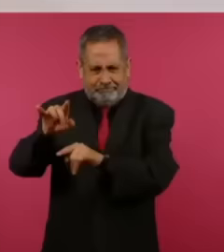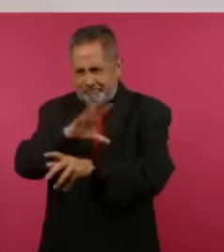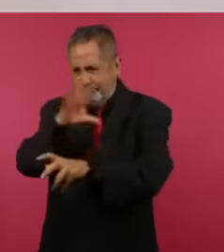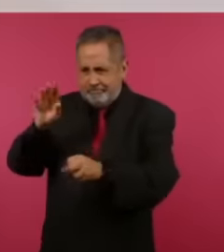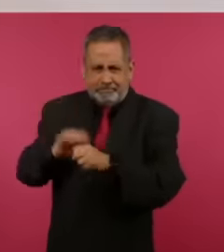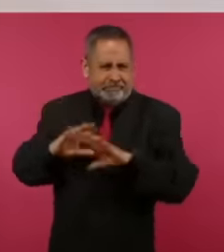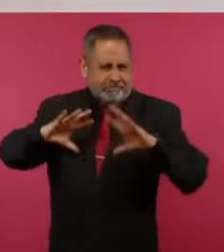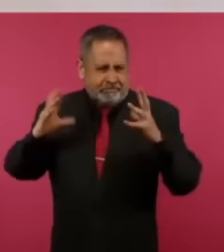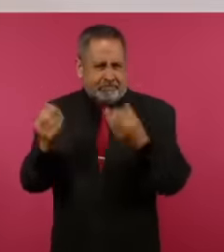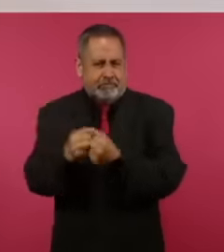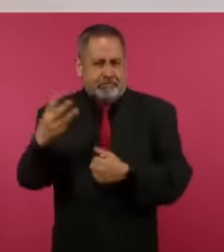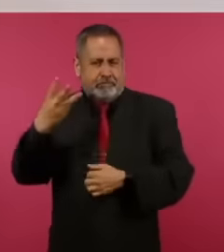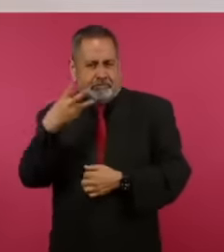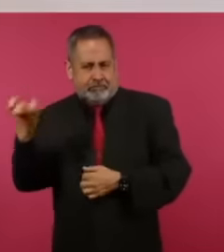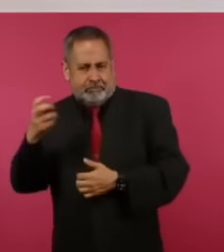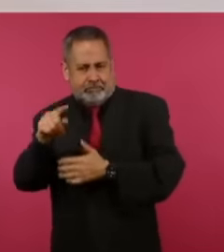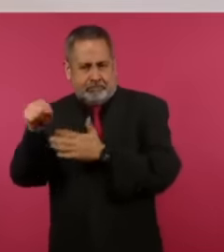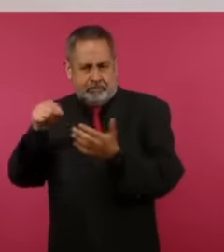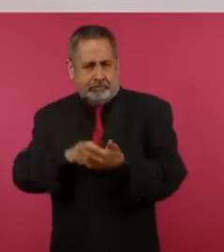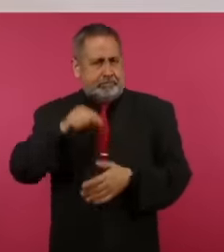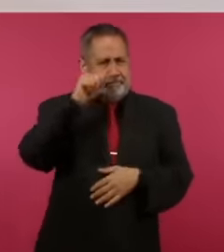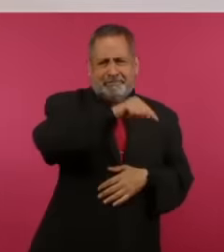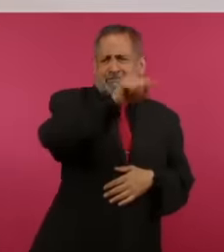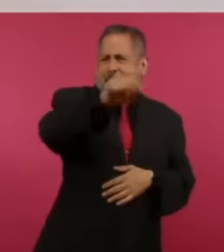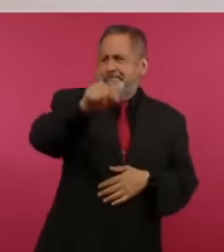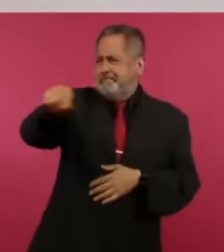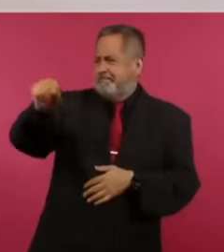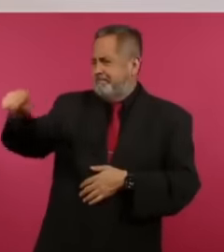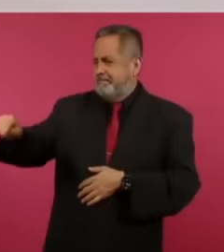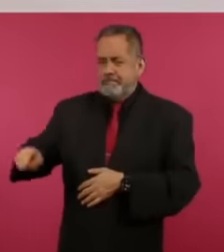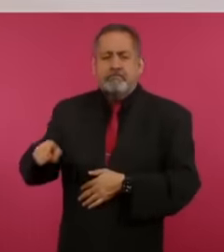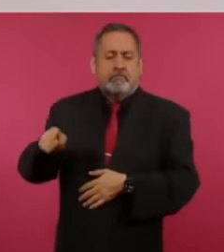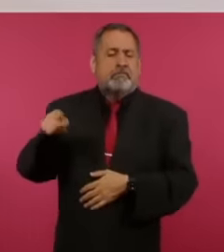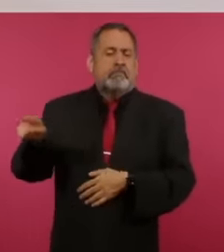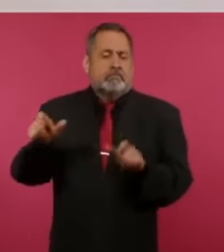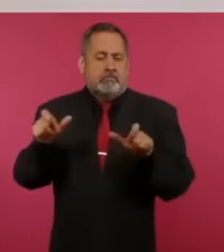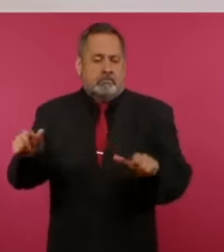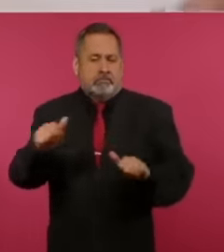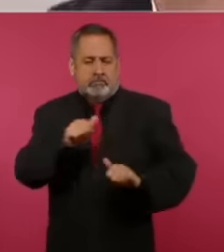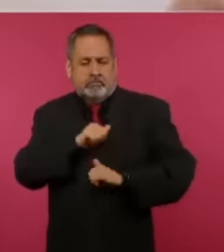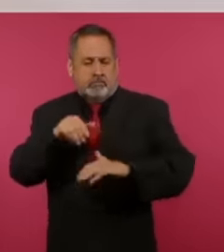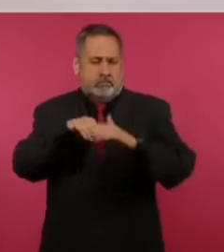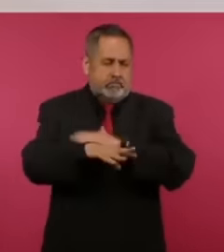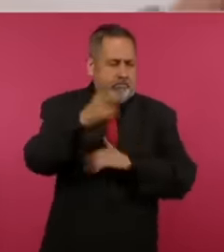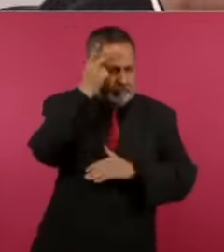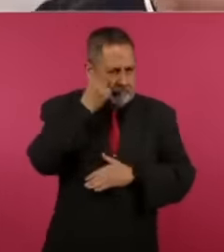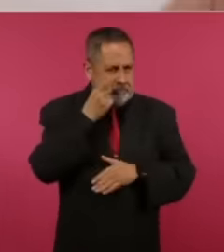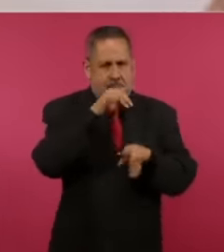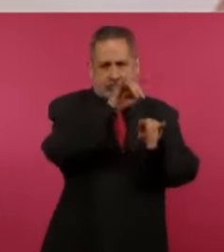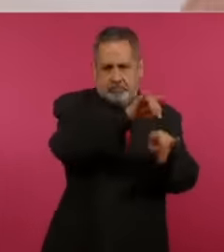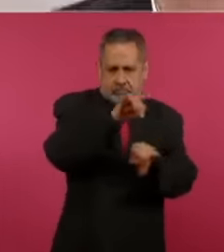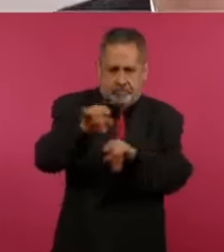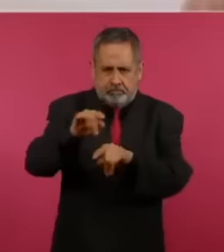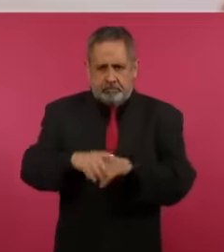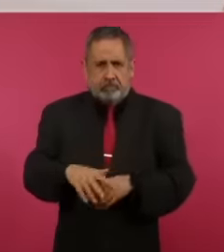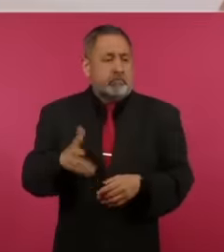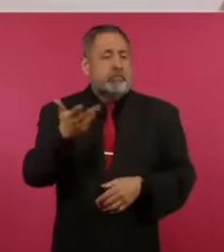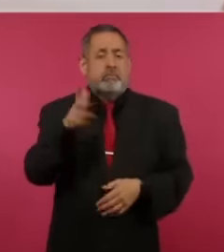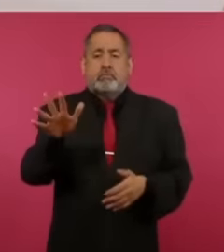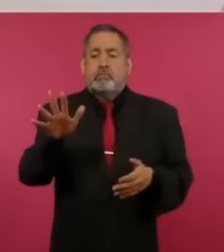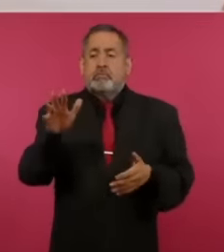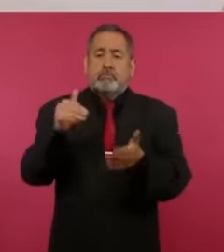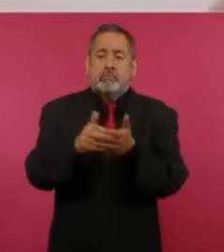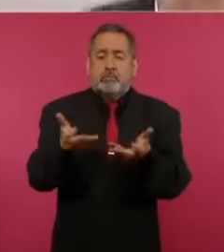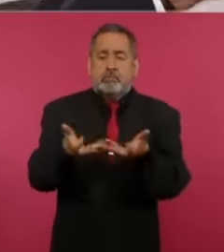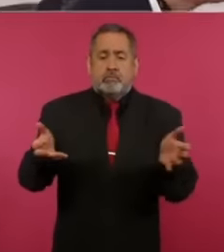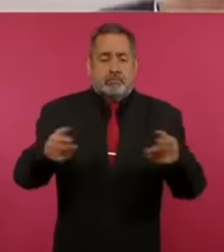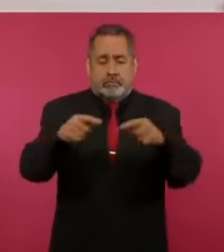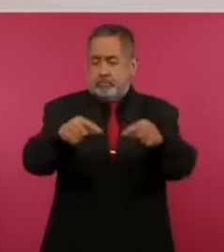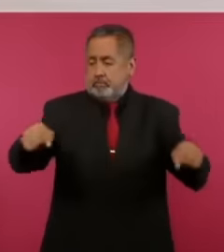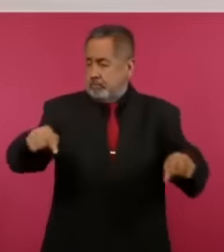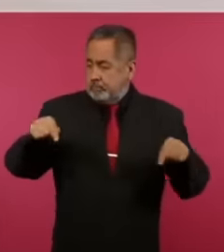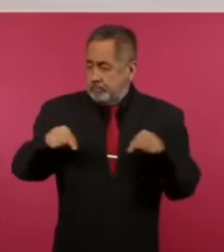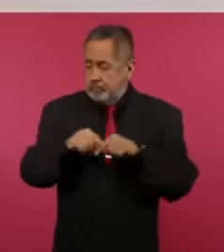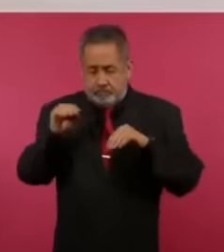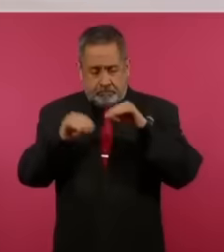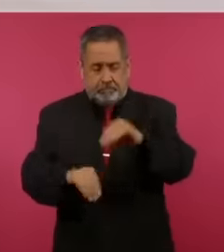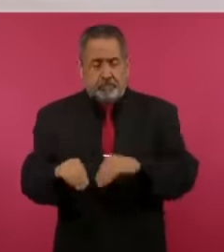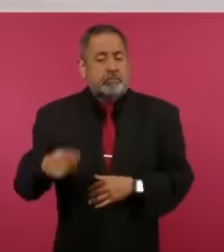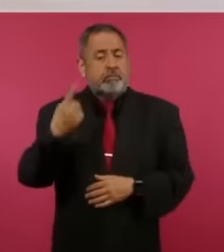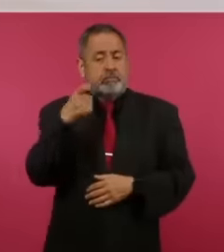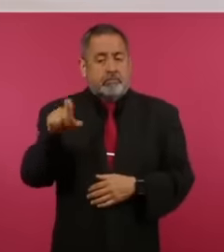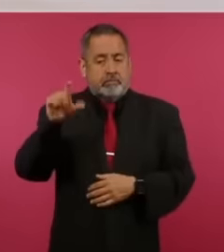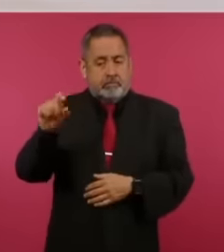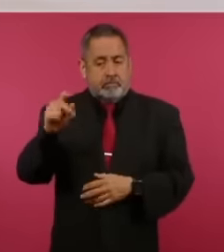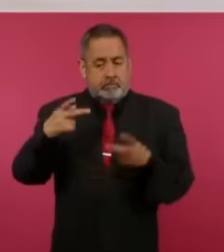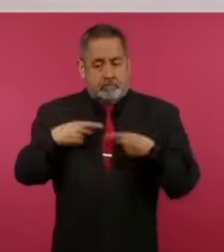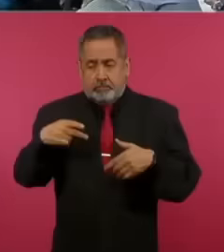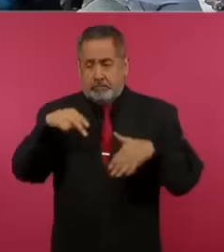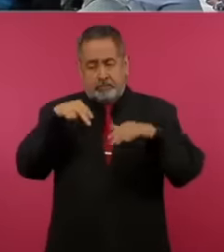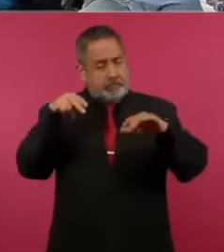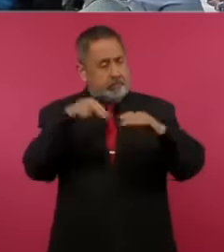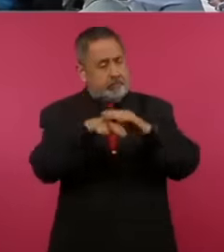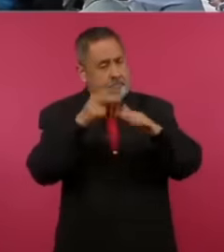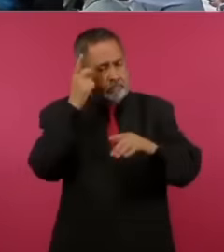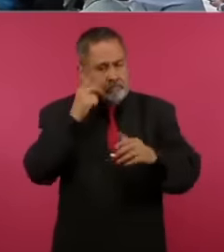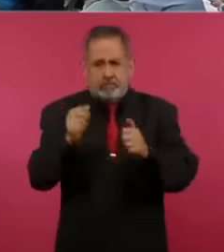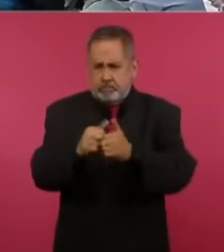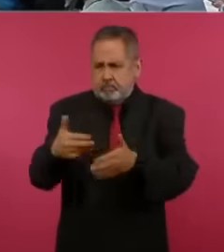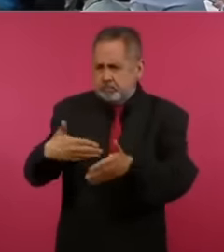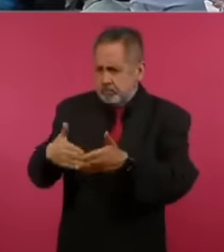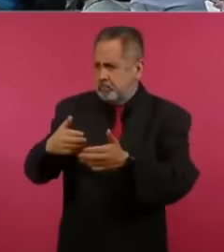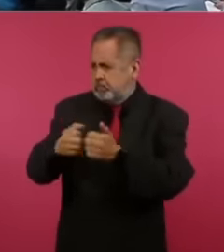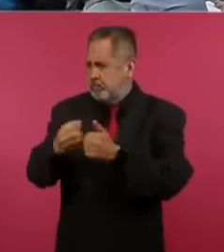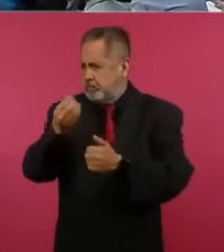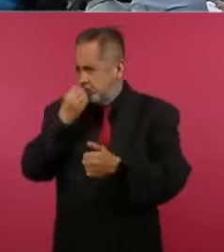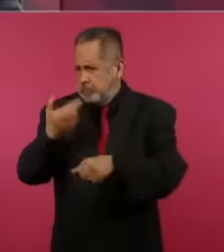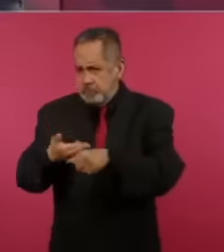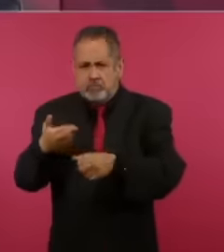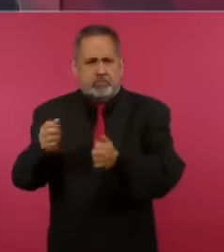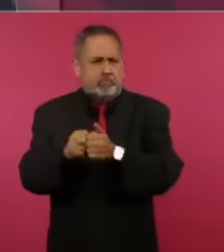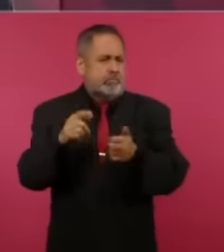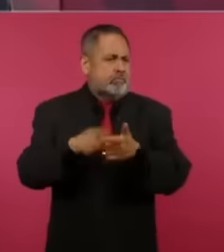barracks on land measuring 10,000 square meters for 120 elements with a kitchen-dining room with classrooms for